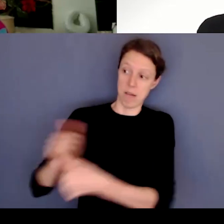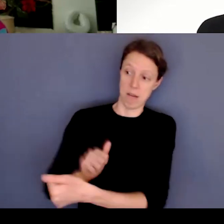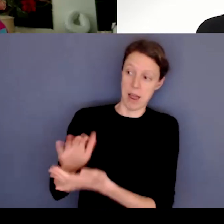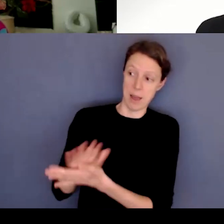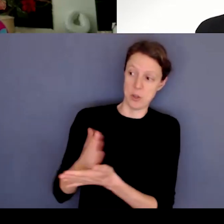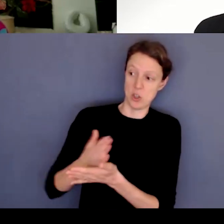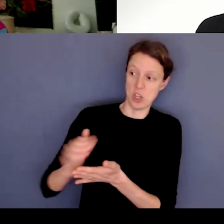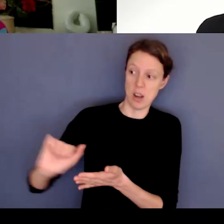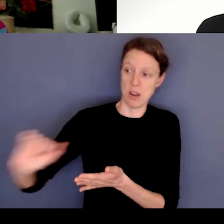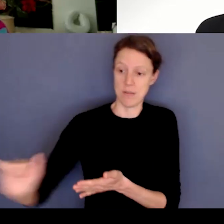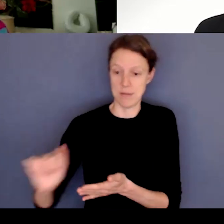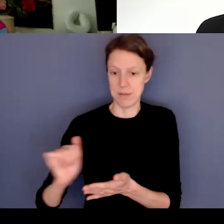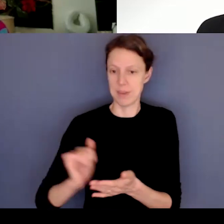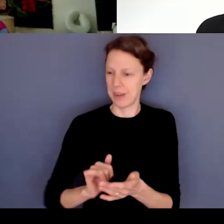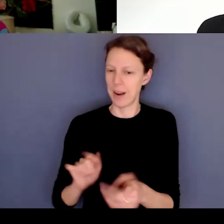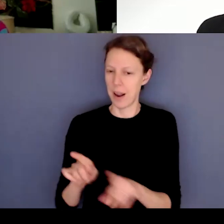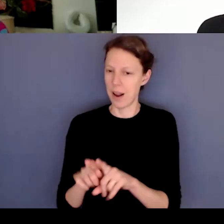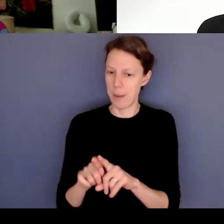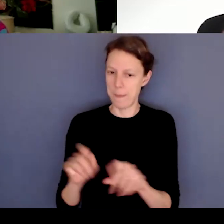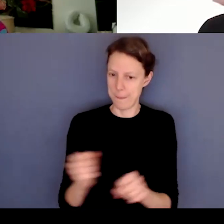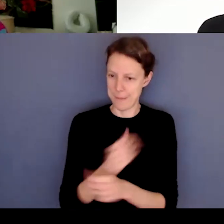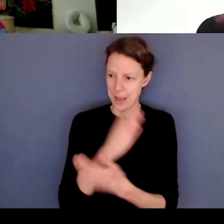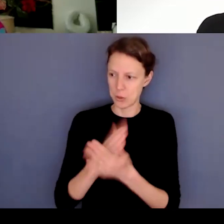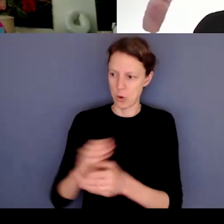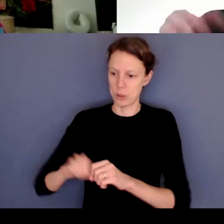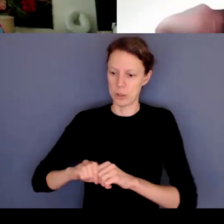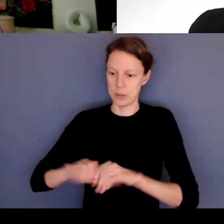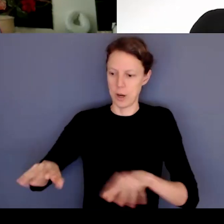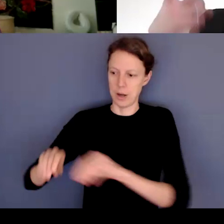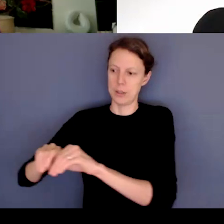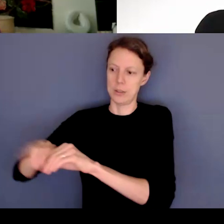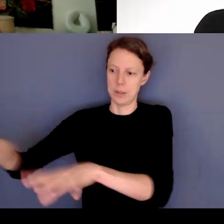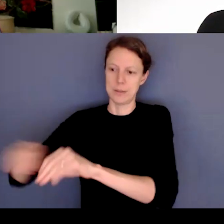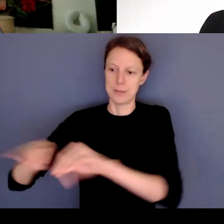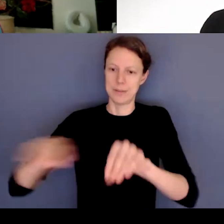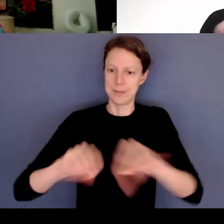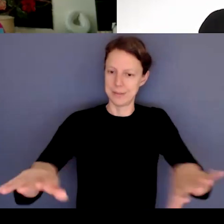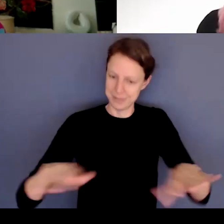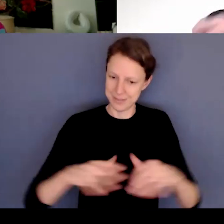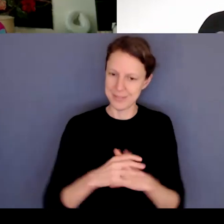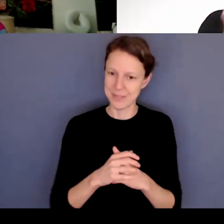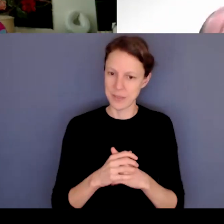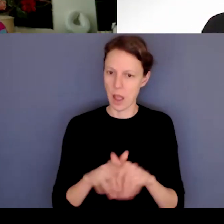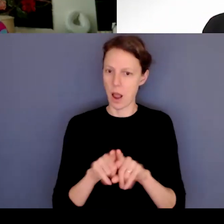couple of weeks. And when we get that kind of shared traction of, hey, we're launching a police series. So we target all those